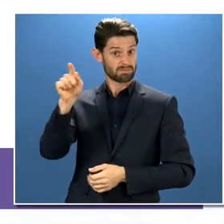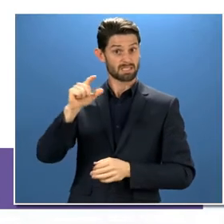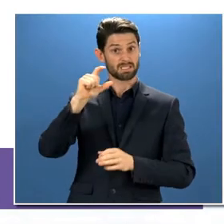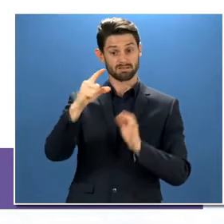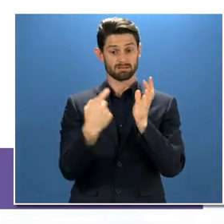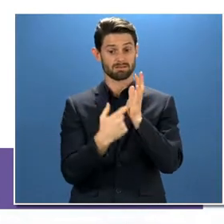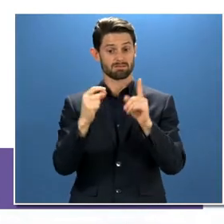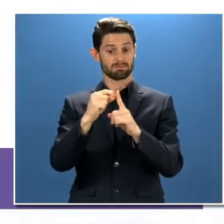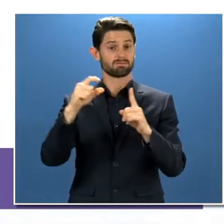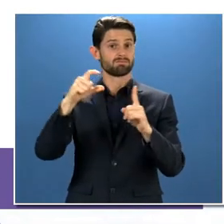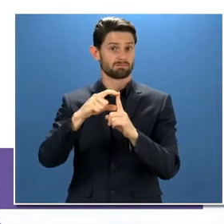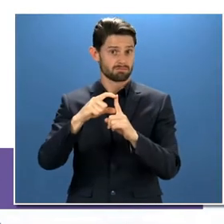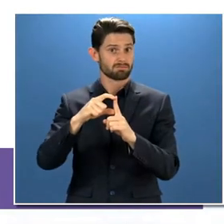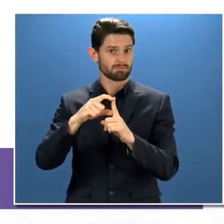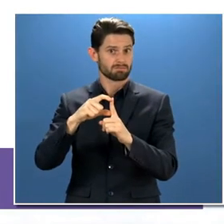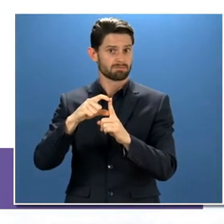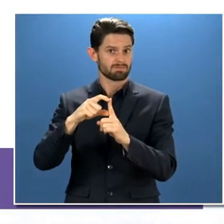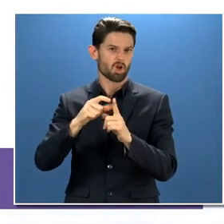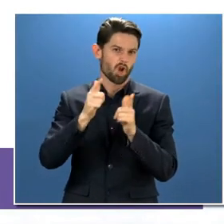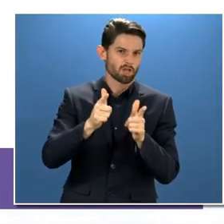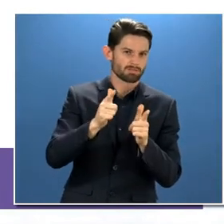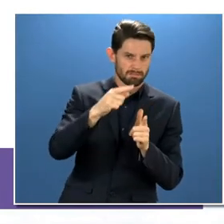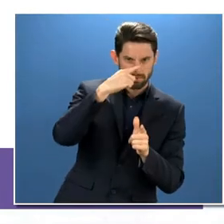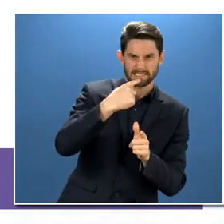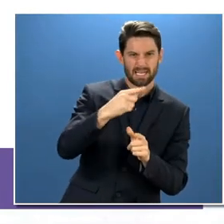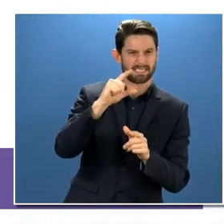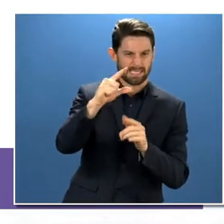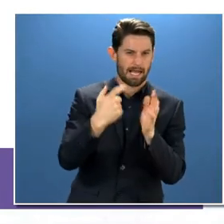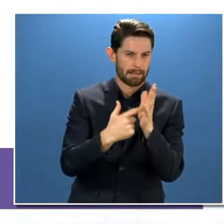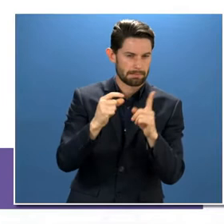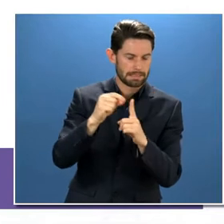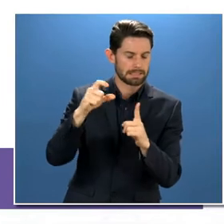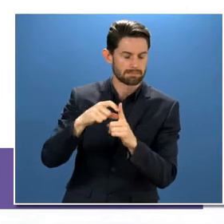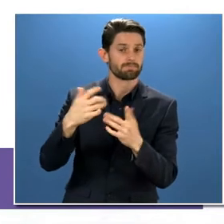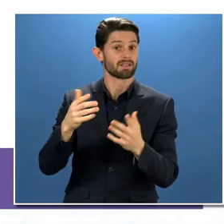Disability, or CRPD as it is often called, is the latest human rights